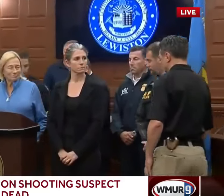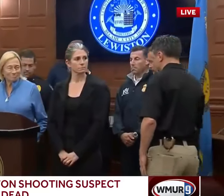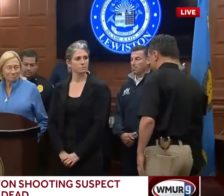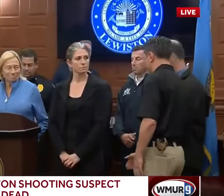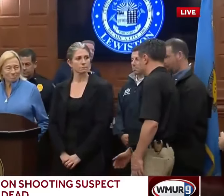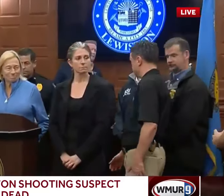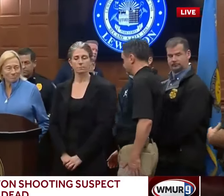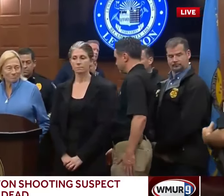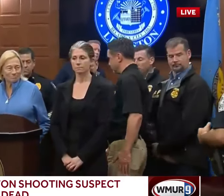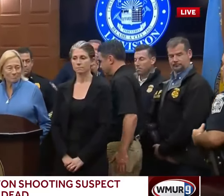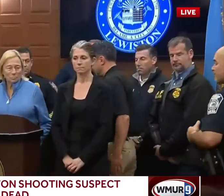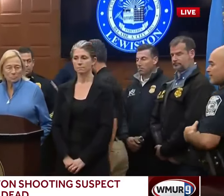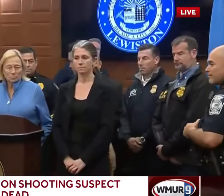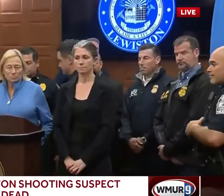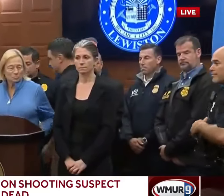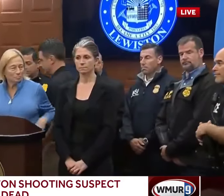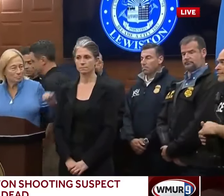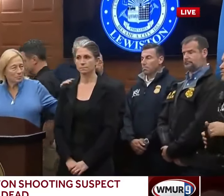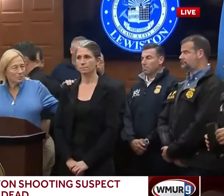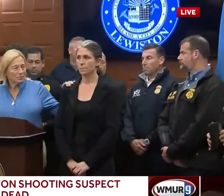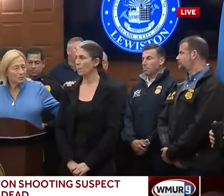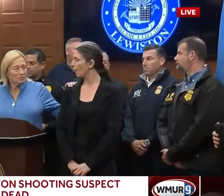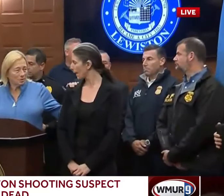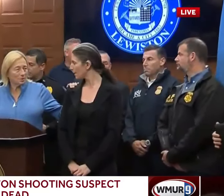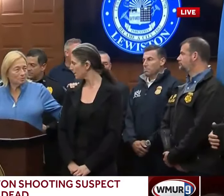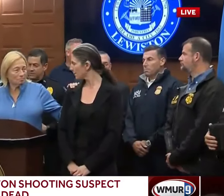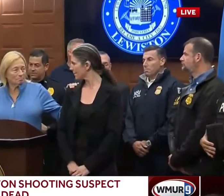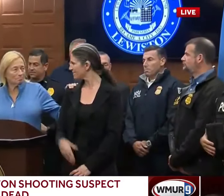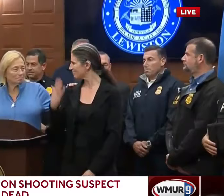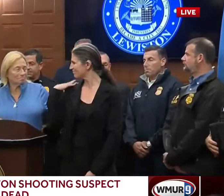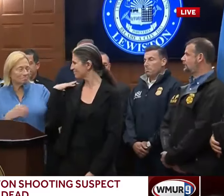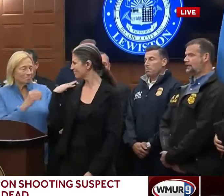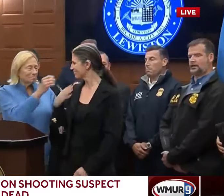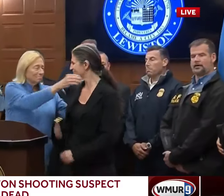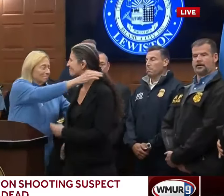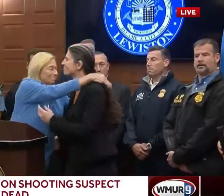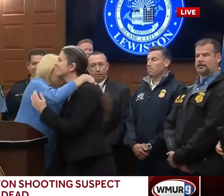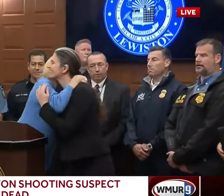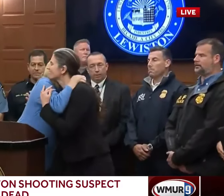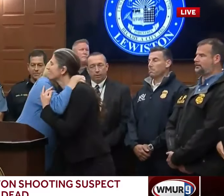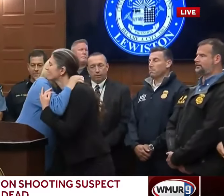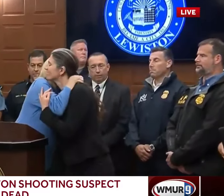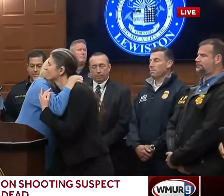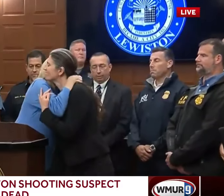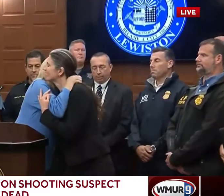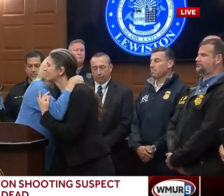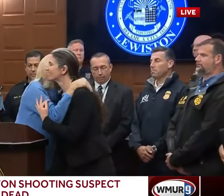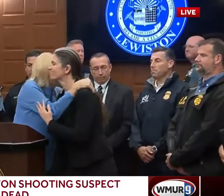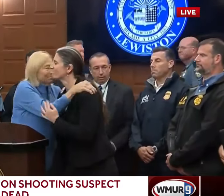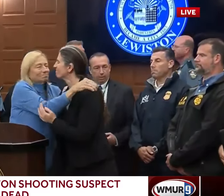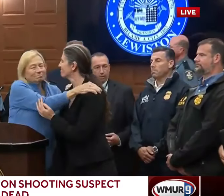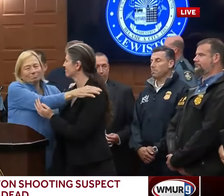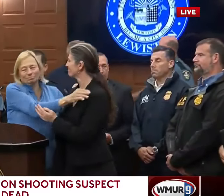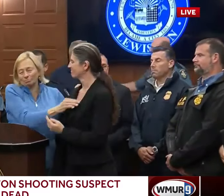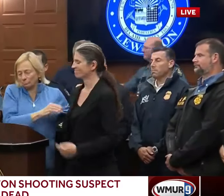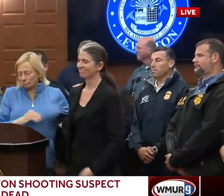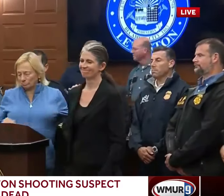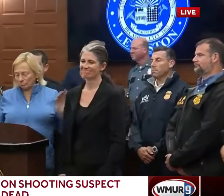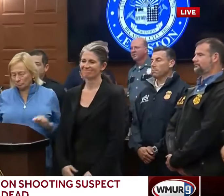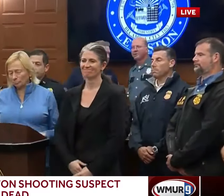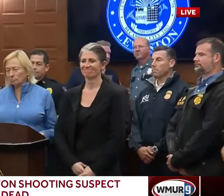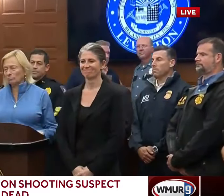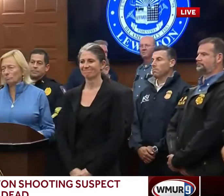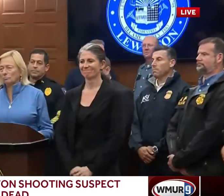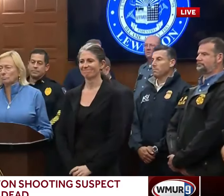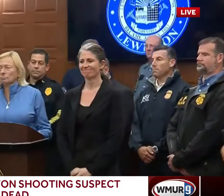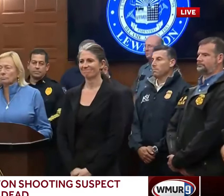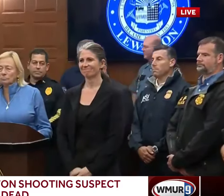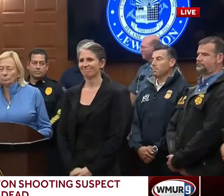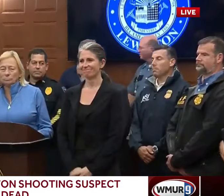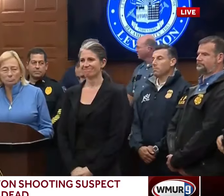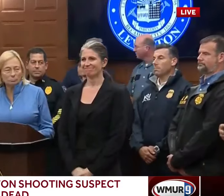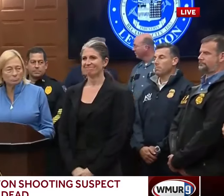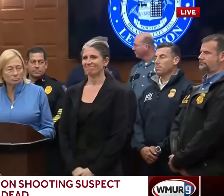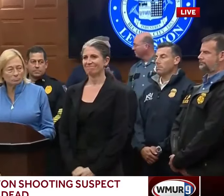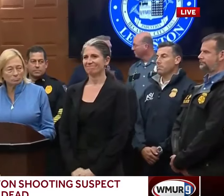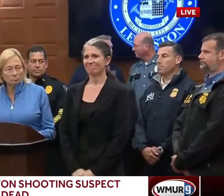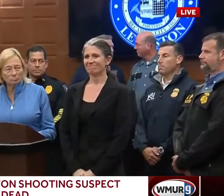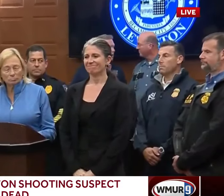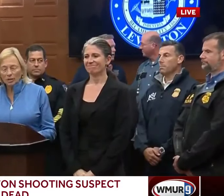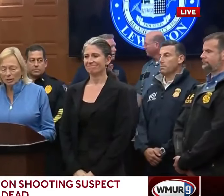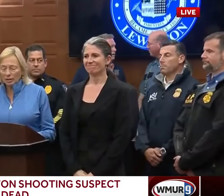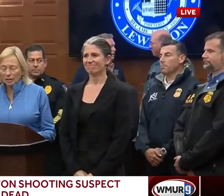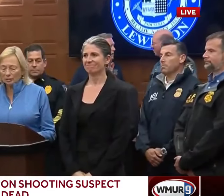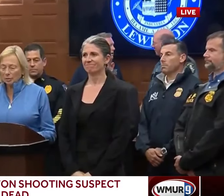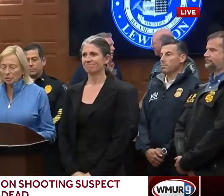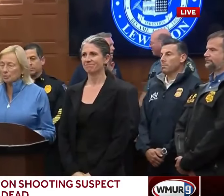WE ARE BREAKING IN FOR A LIVE NEWS CONFERENCE FROM LEWISTON, MAINE, WHERE THE SHERIFF HAS JUST ANNOUNCED THAT MASS SHOOTING SUSPECT ROBERT COD IS DEAD.